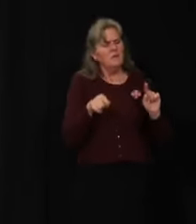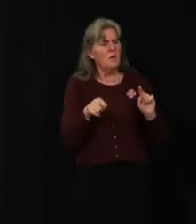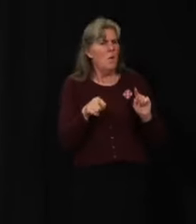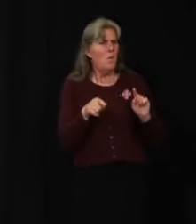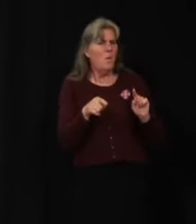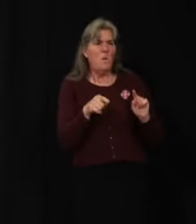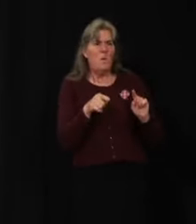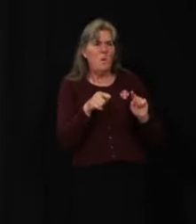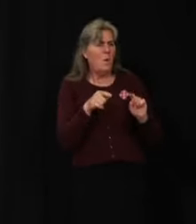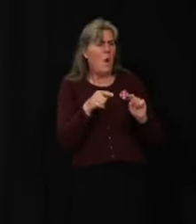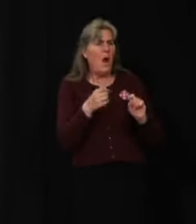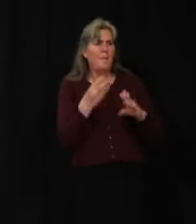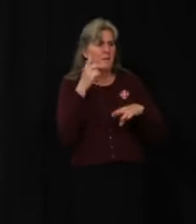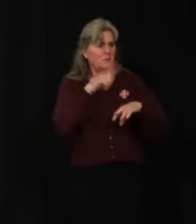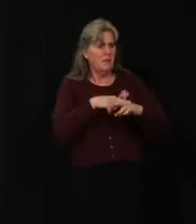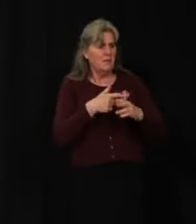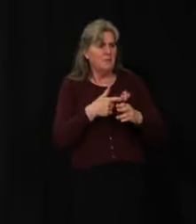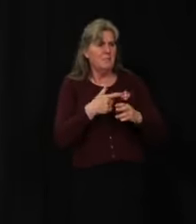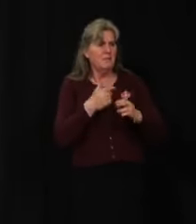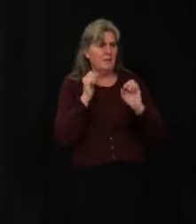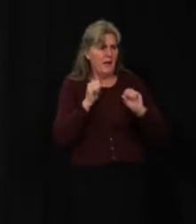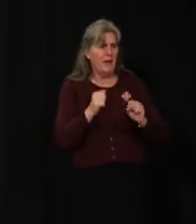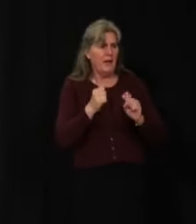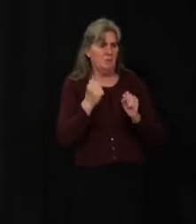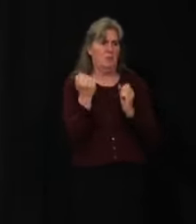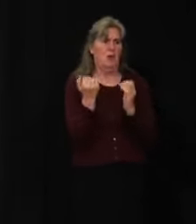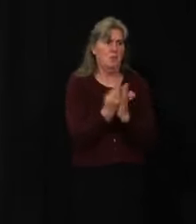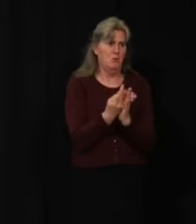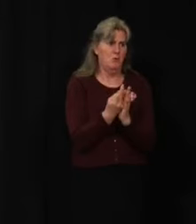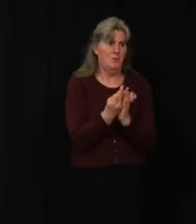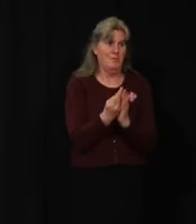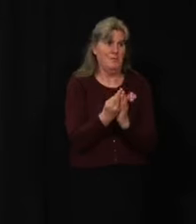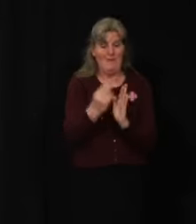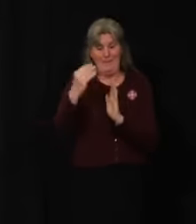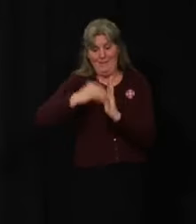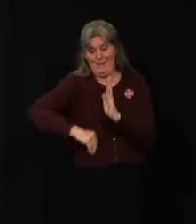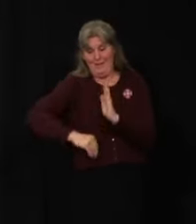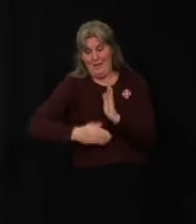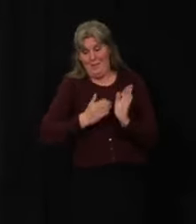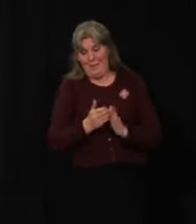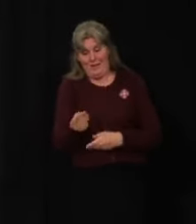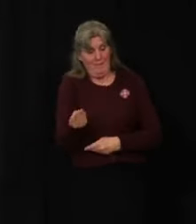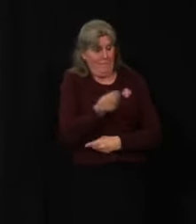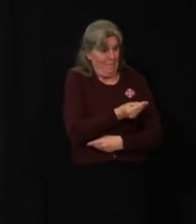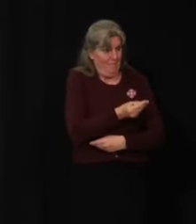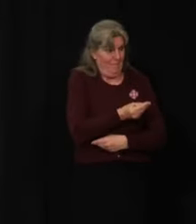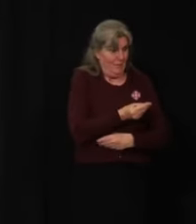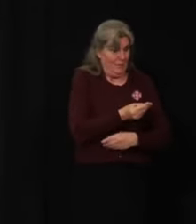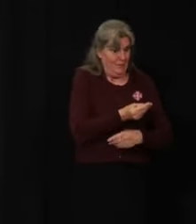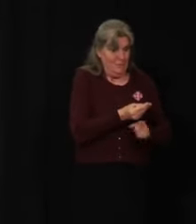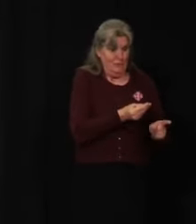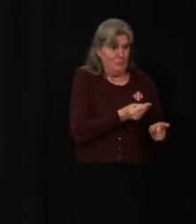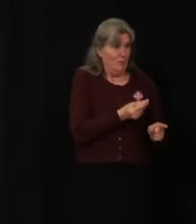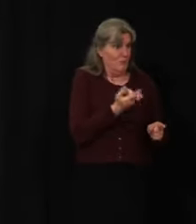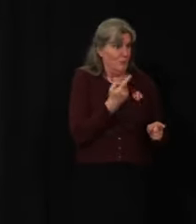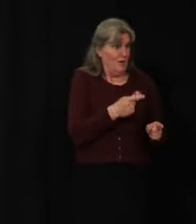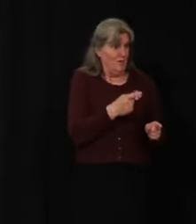guideline, then the go-ahead for that restaurant to be open will